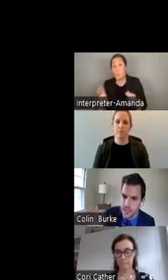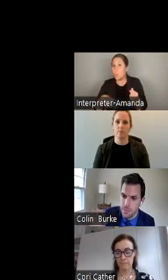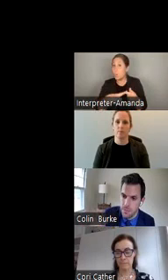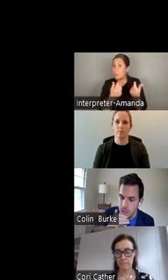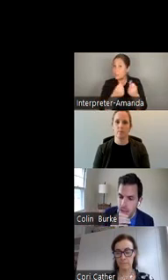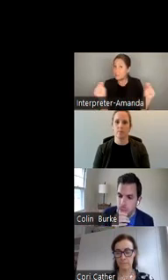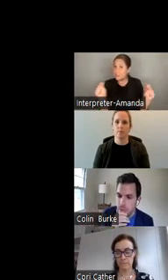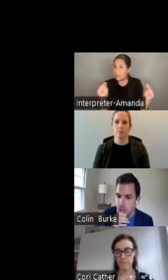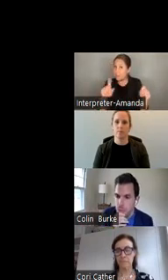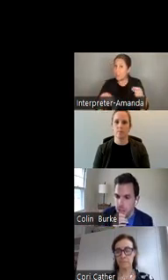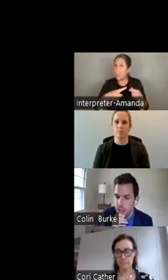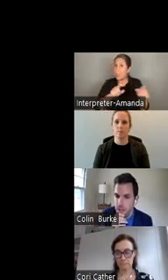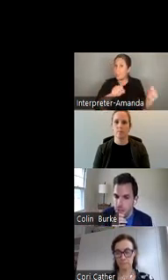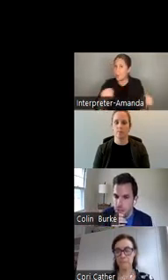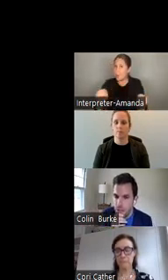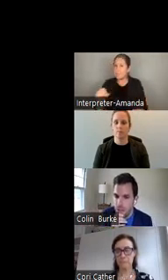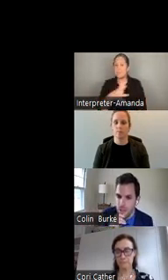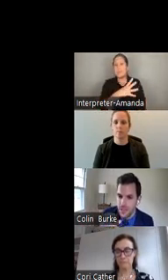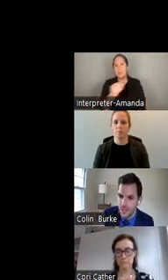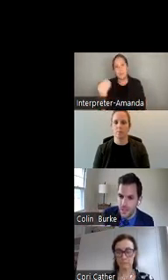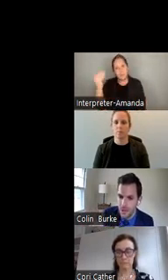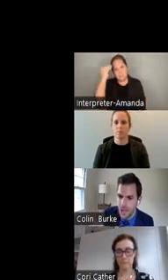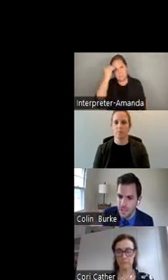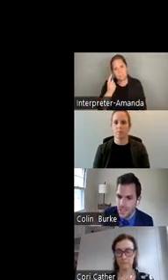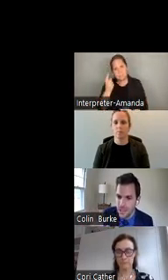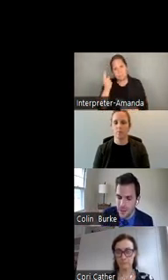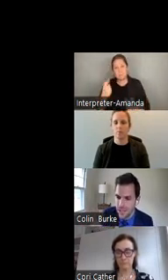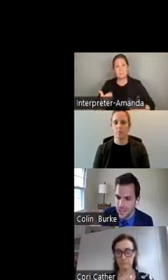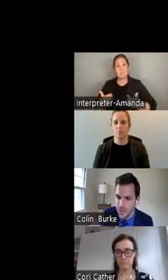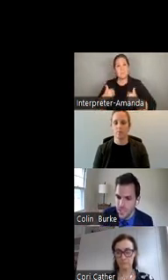possible but also being thoughtful about you know this young adult population it's very interesting